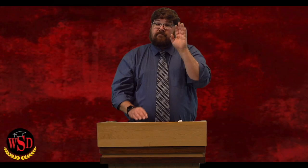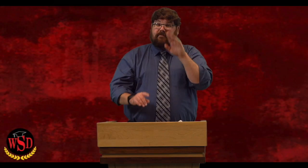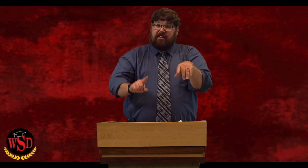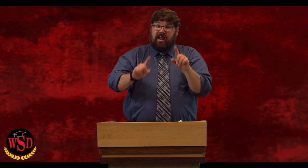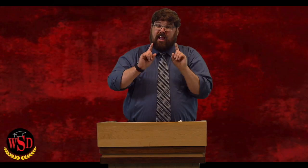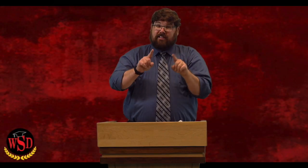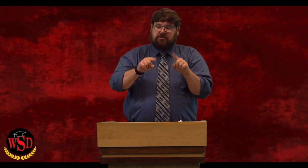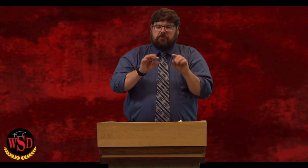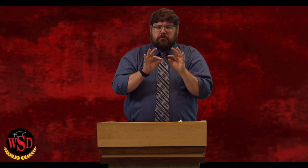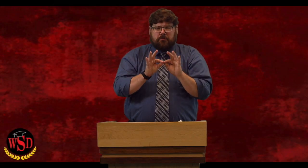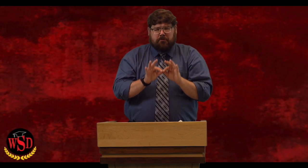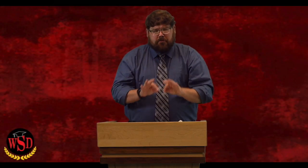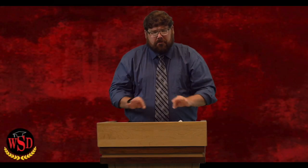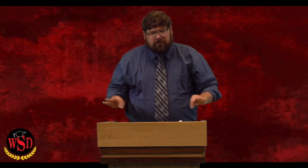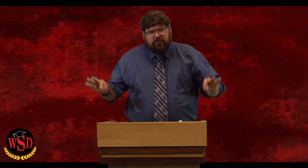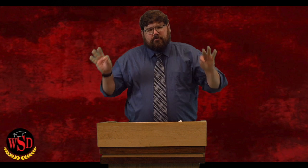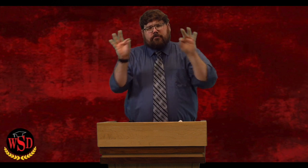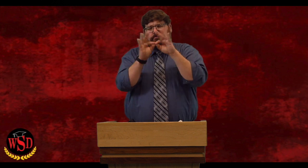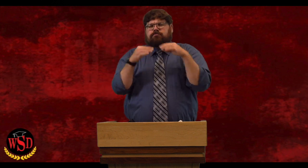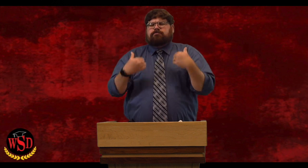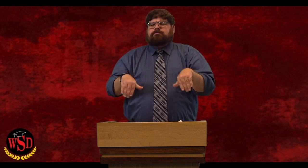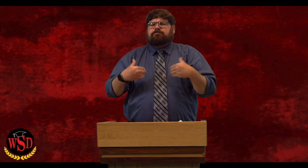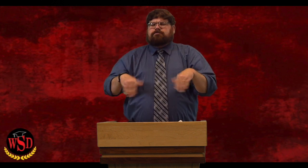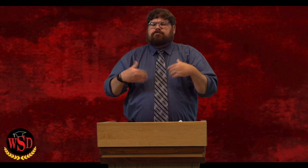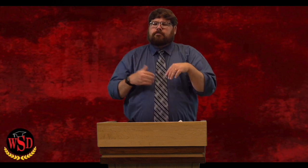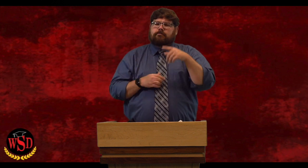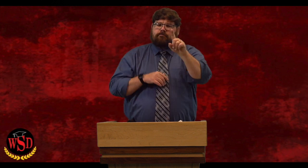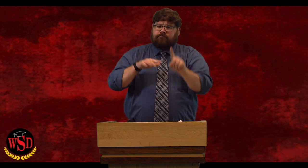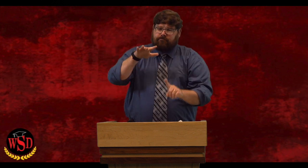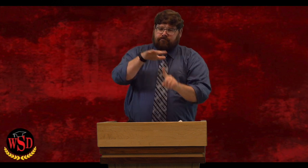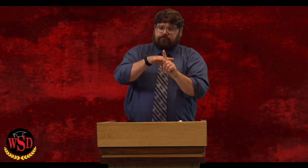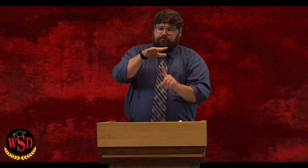Attendance is a vital piece of one's education.